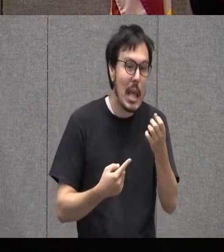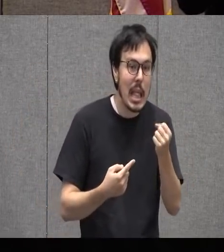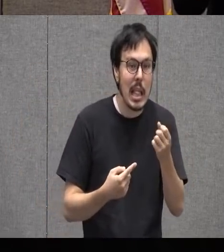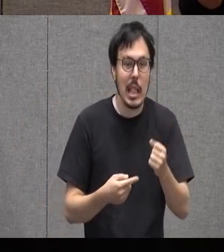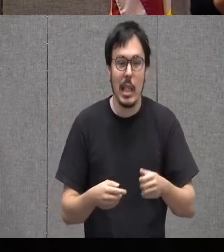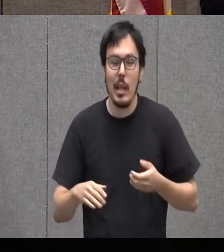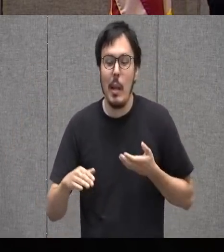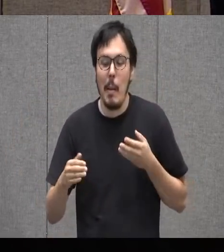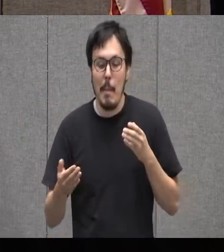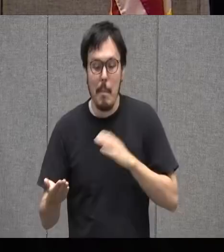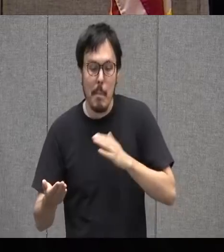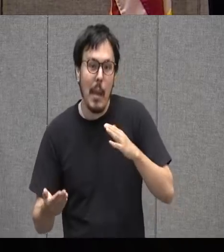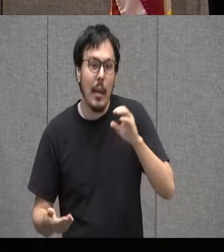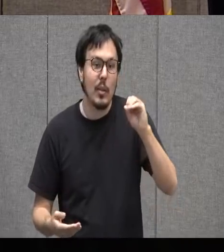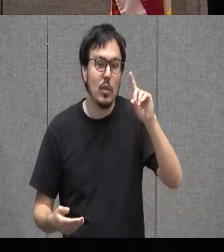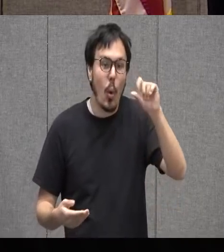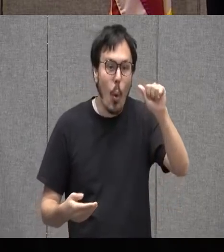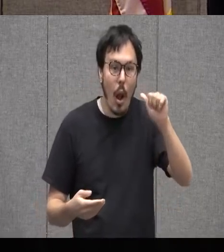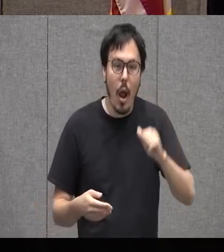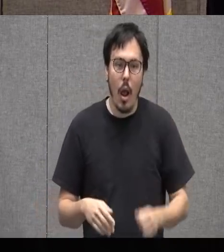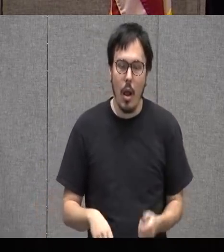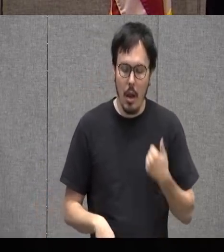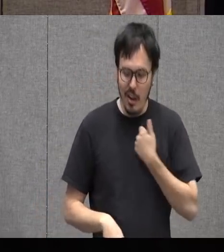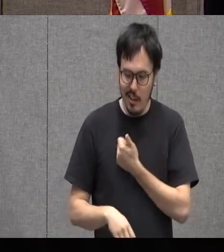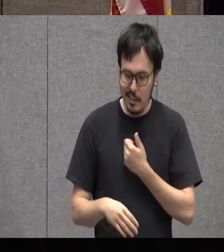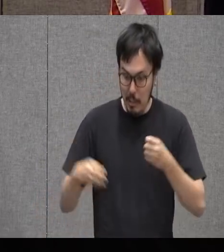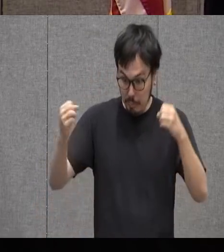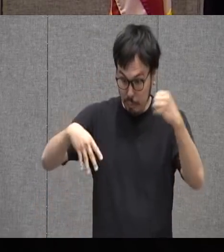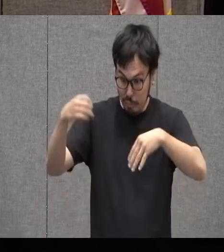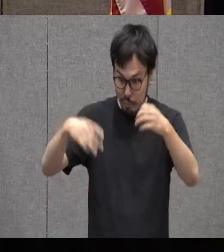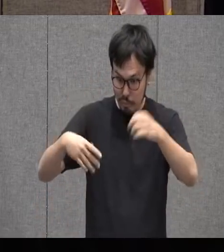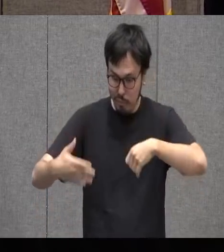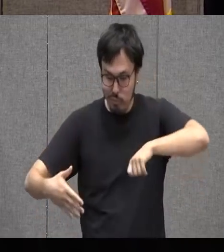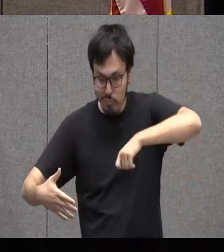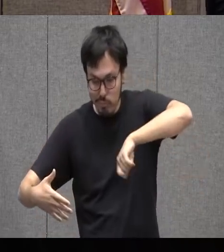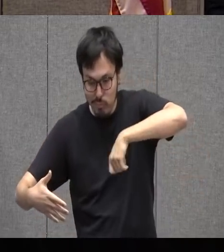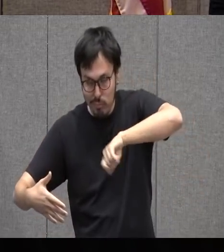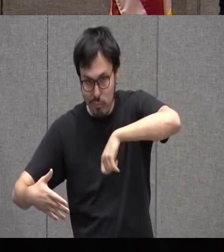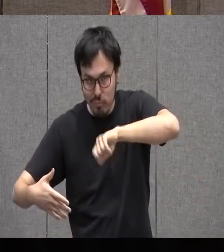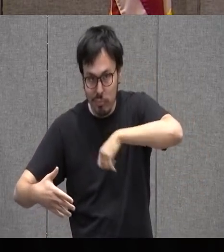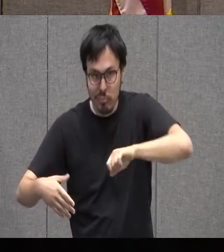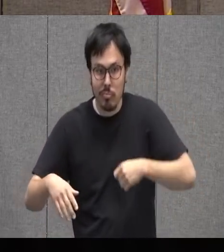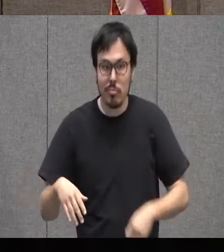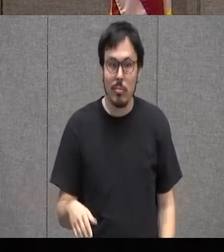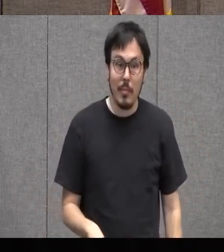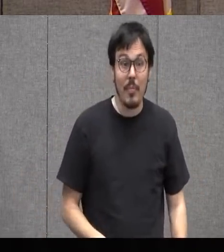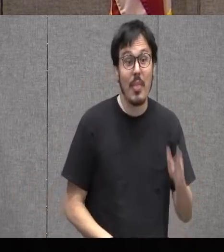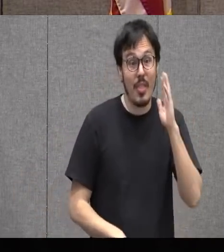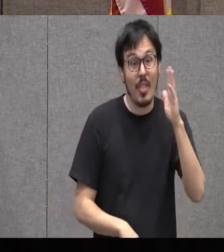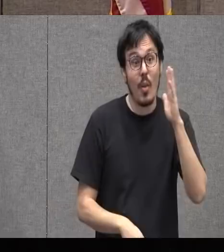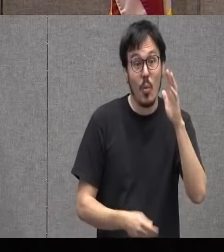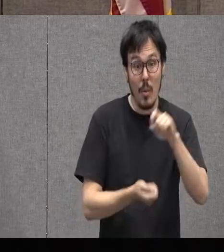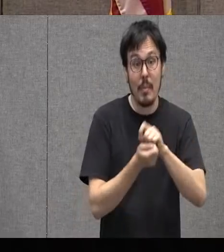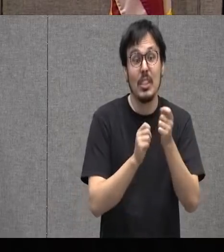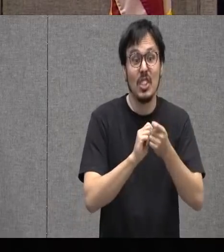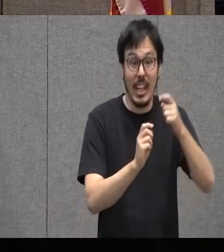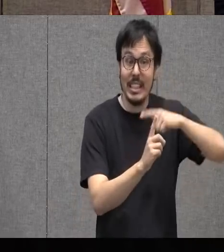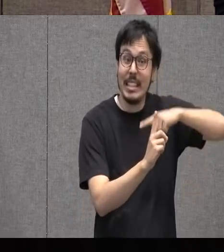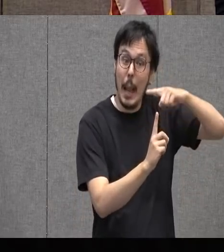When we're taking all of those together, combining that matter, there is going to be a change in temperature when we bake it